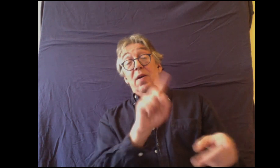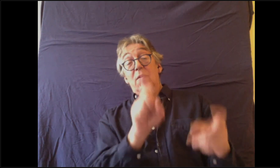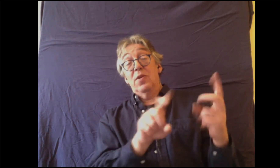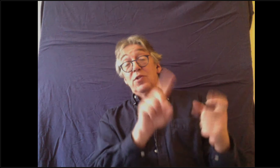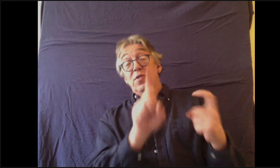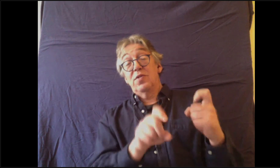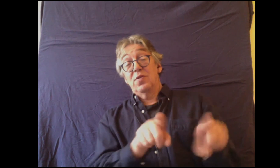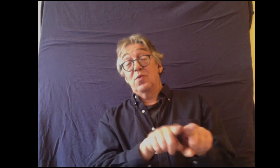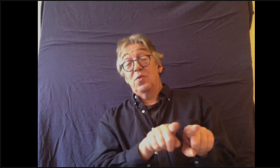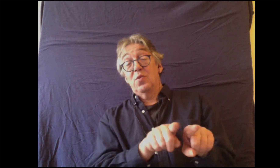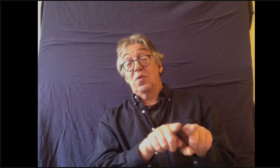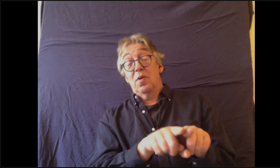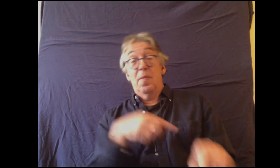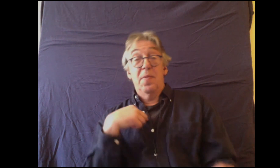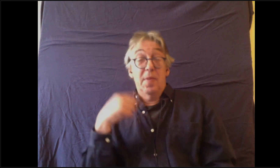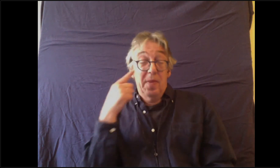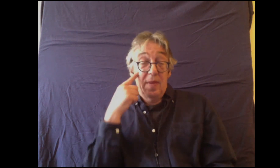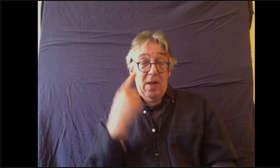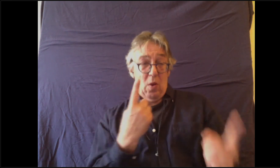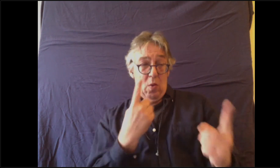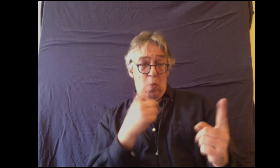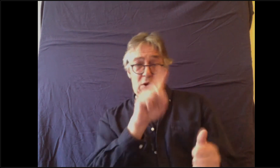So I think I have a question there.